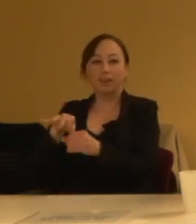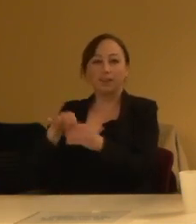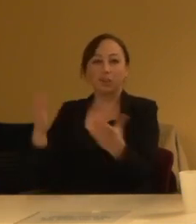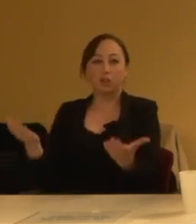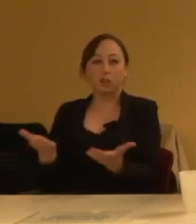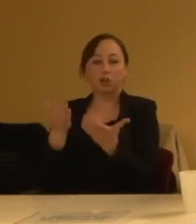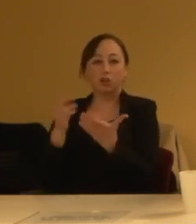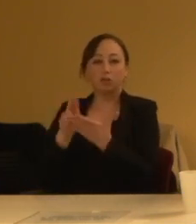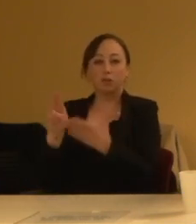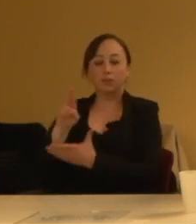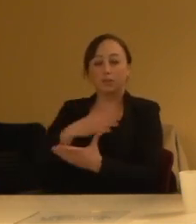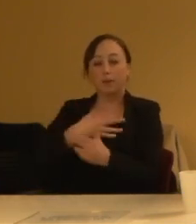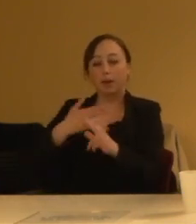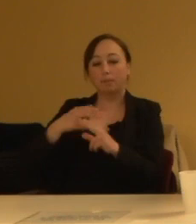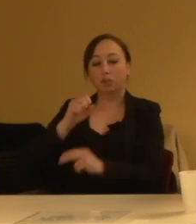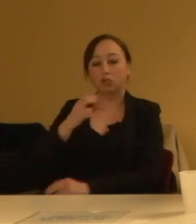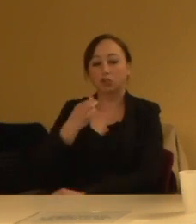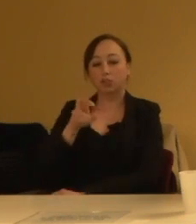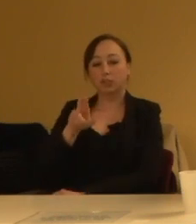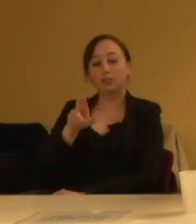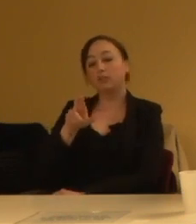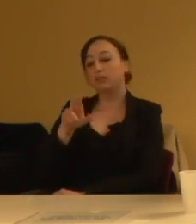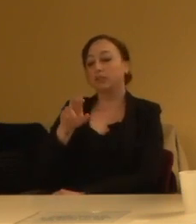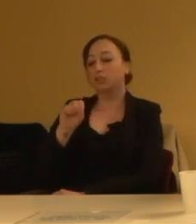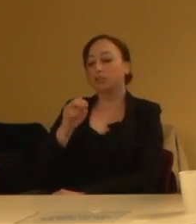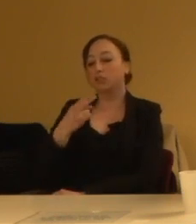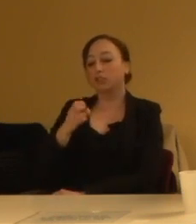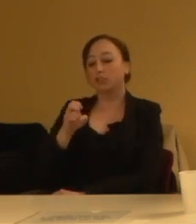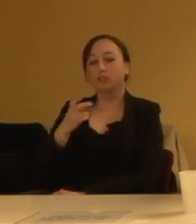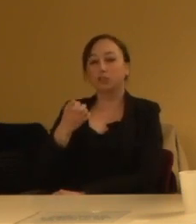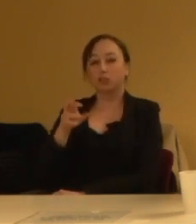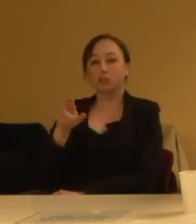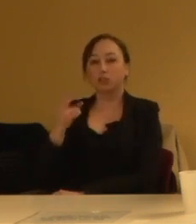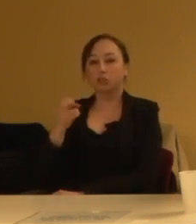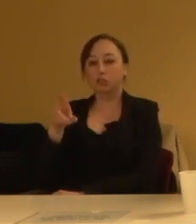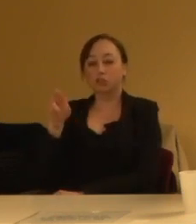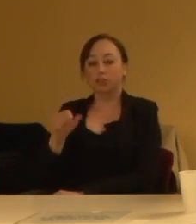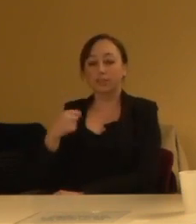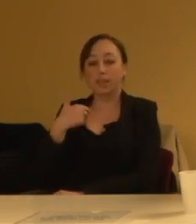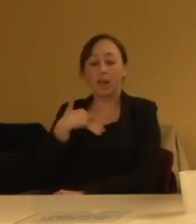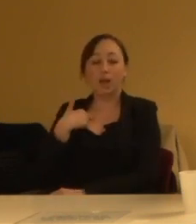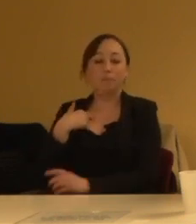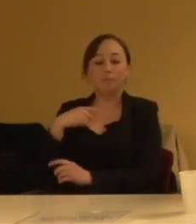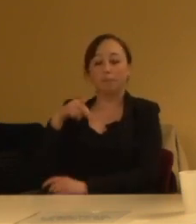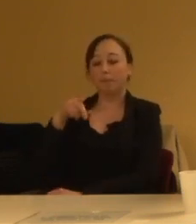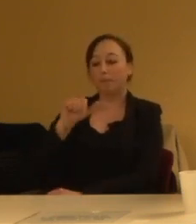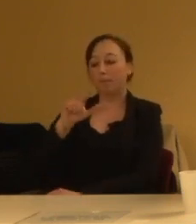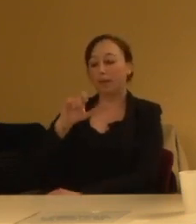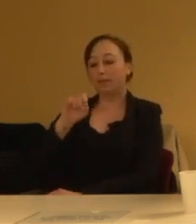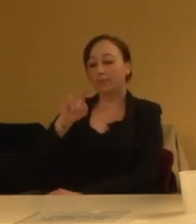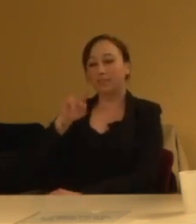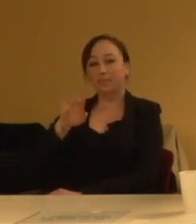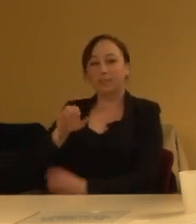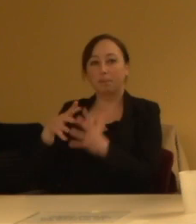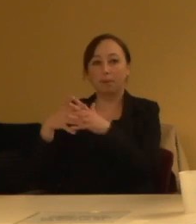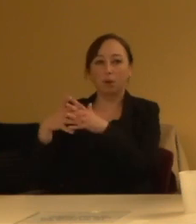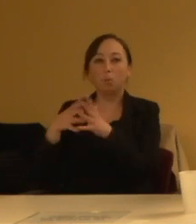And my pronouns are she her hers. I am a Portuguese and Palestinian American woman with light brown hair and brown eyes.